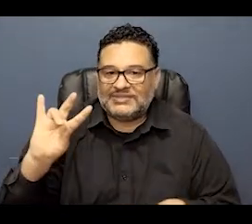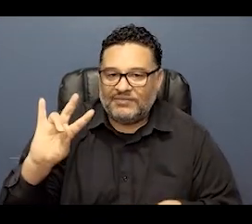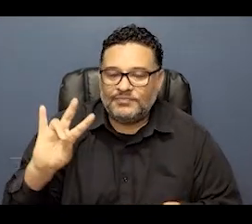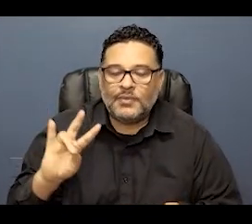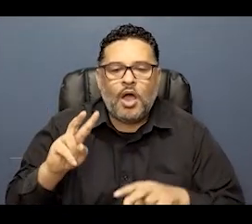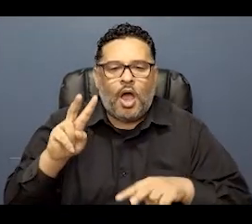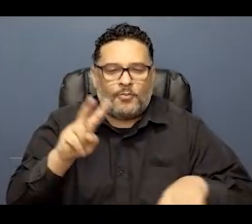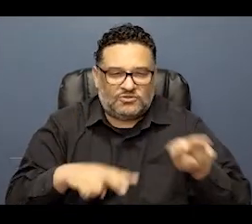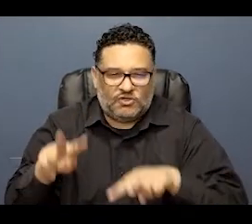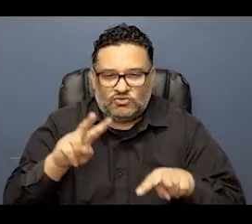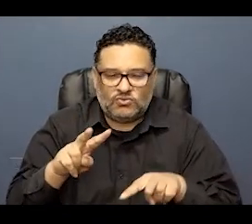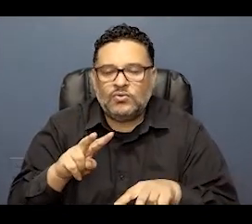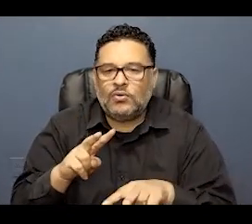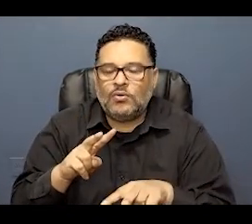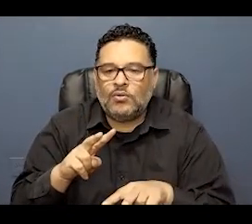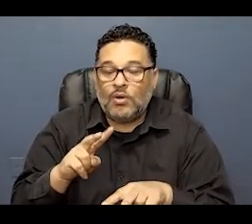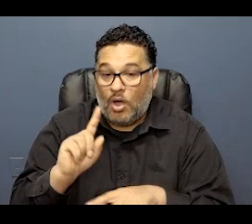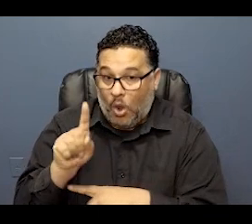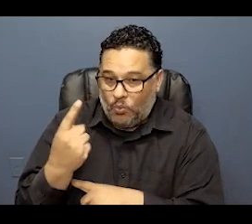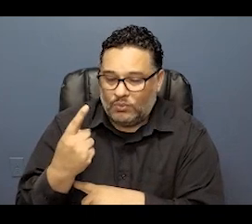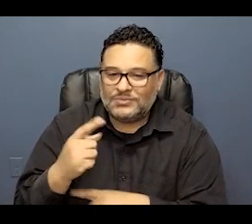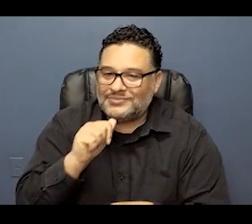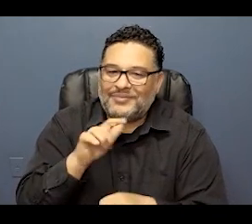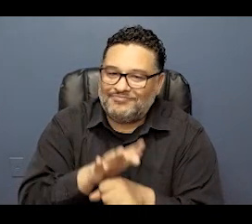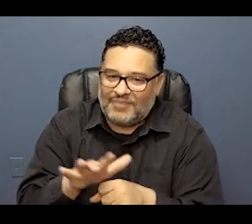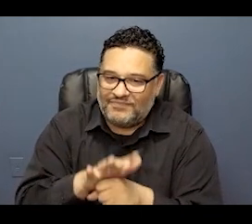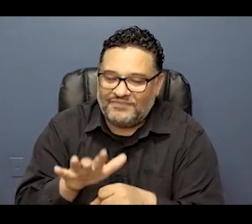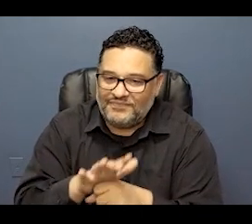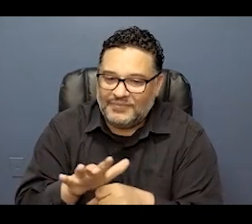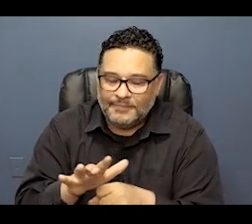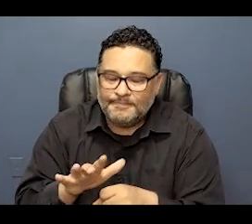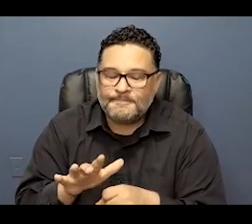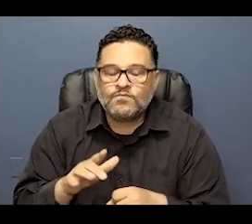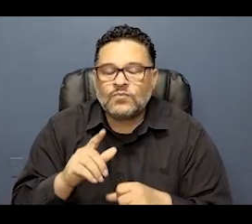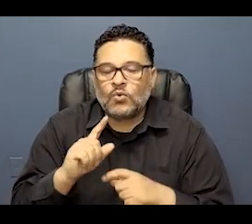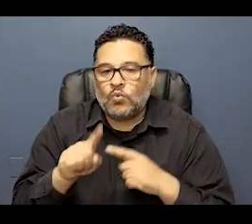Observation Alone Is Not Enough. When you’ve worked with individuals